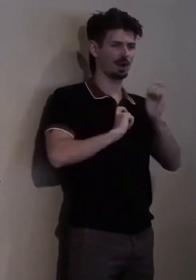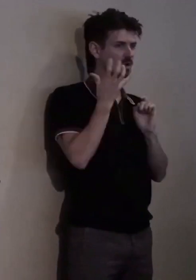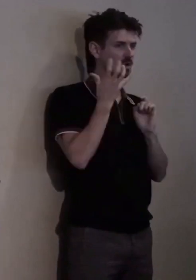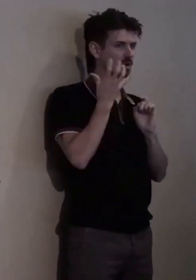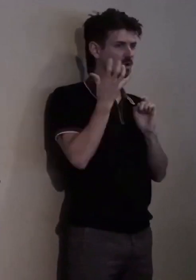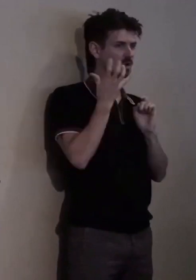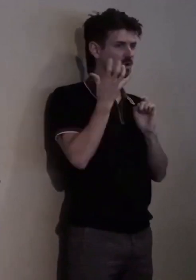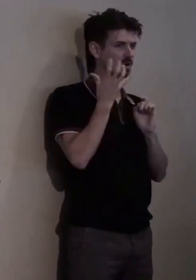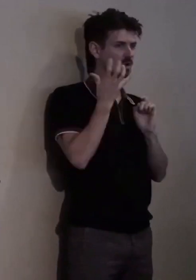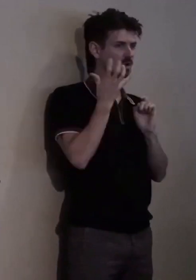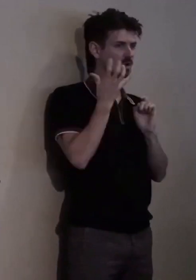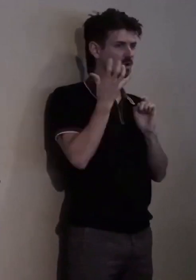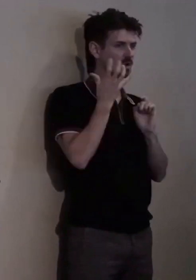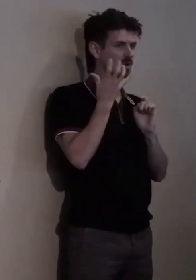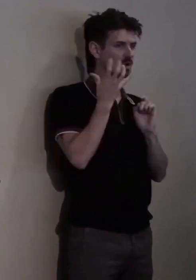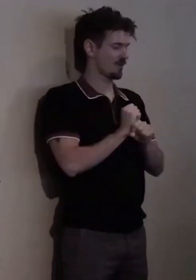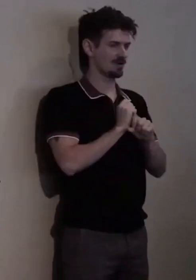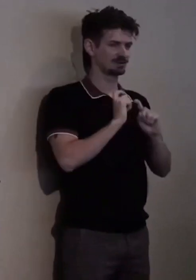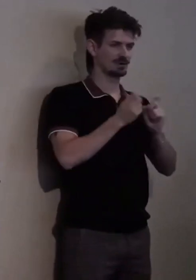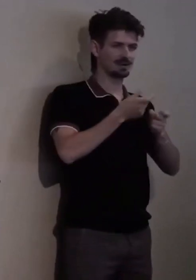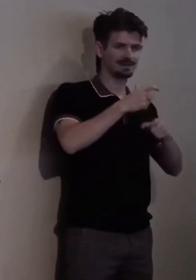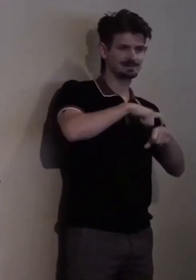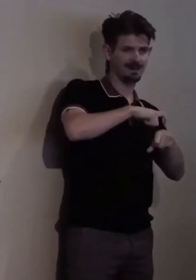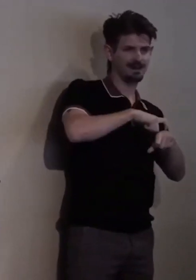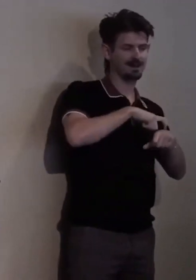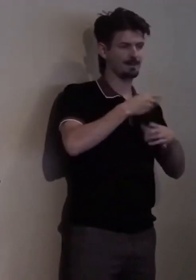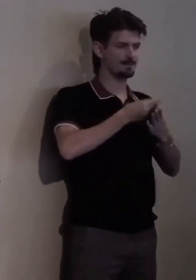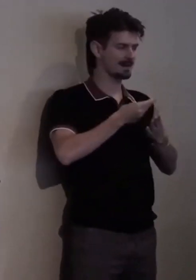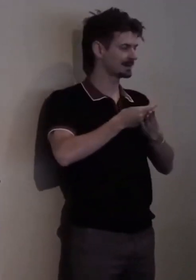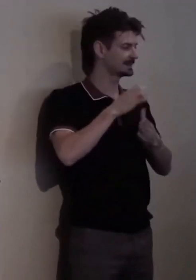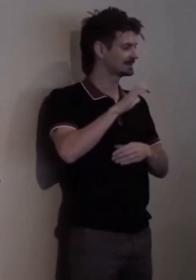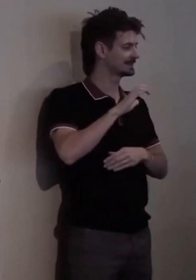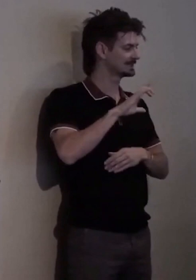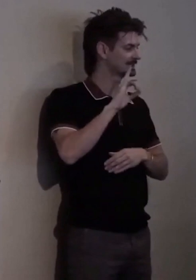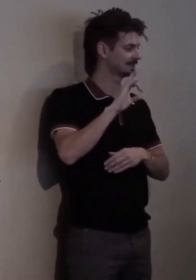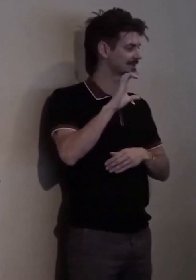time or talent, visit our website ccdconline.org,